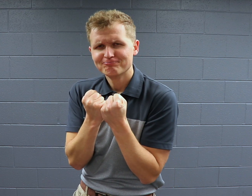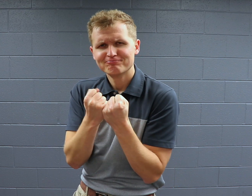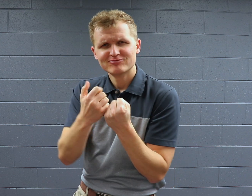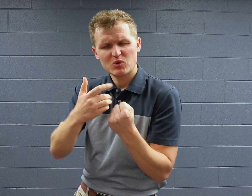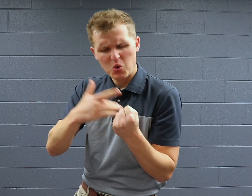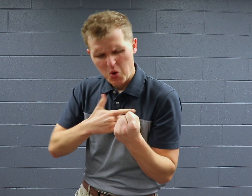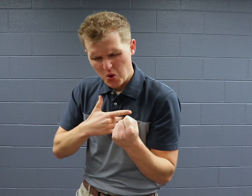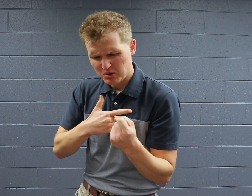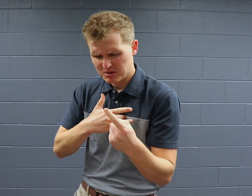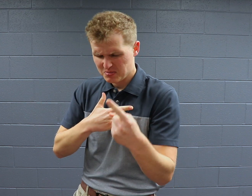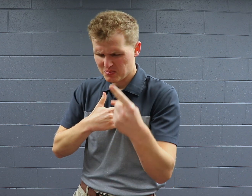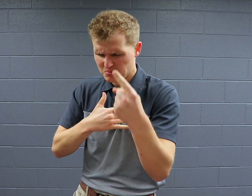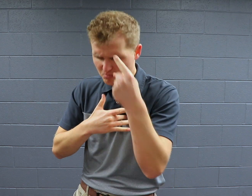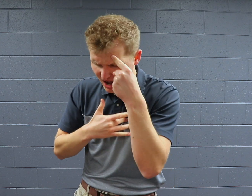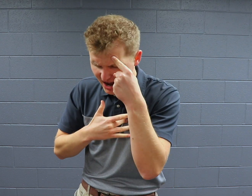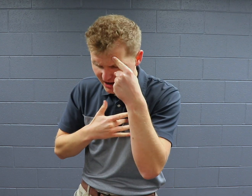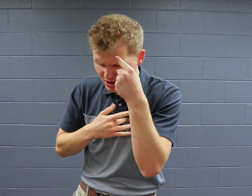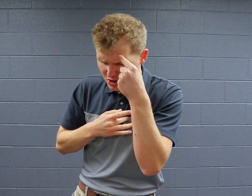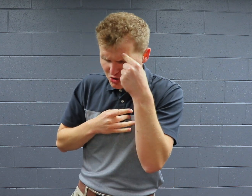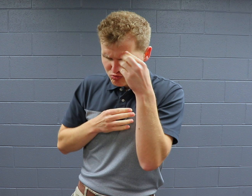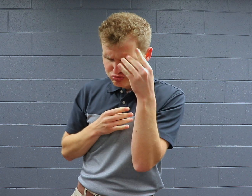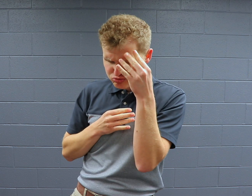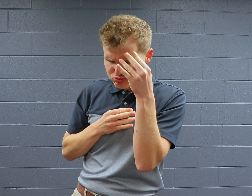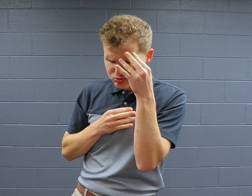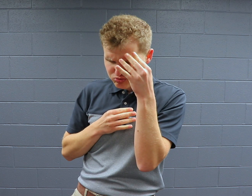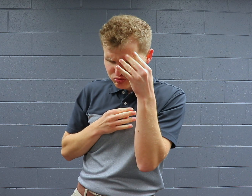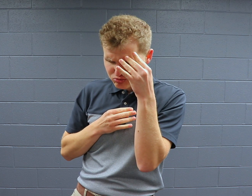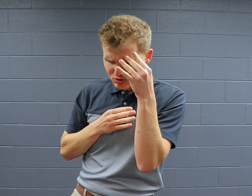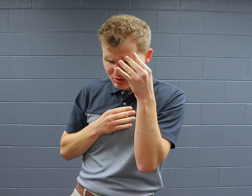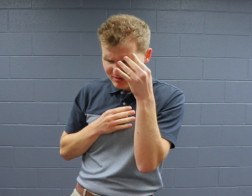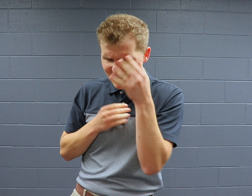Bind them continually upon thine heart and tie them about they neck.